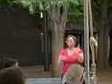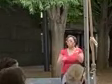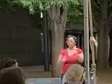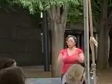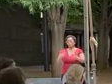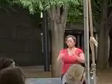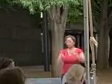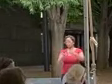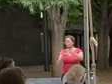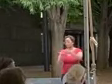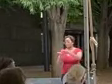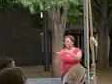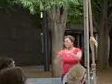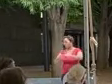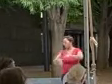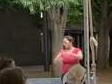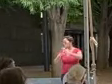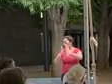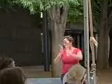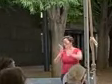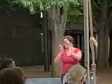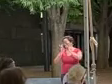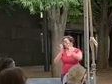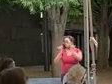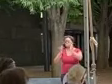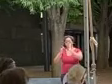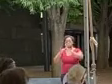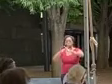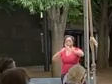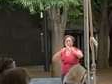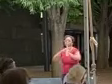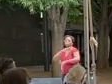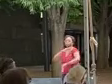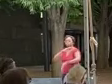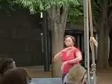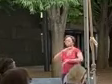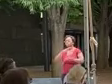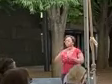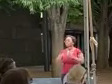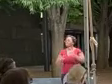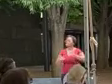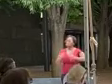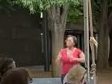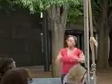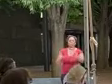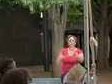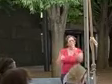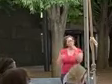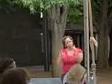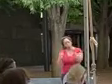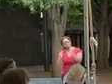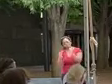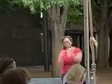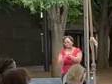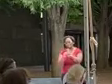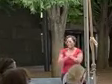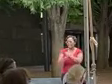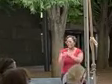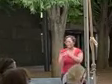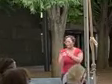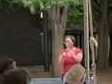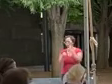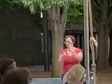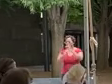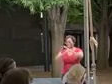There is no one in America today who is taking down those shameful walls more than United States Senator Tammy Duckworth.